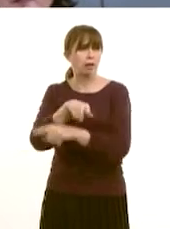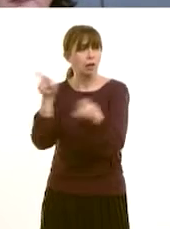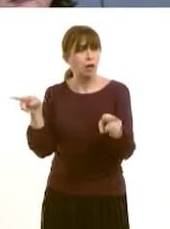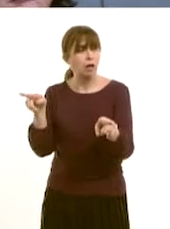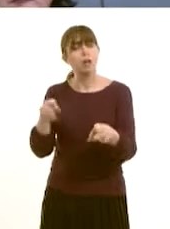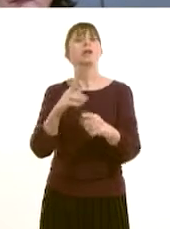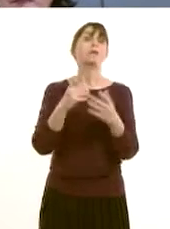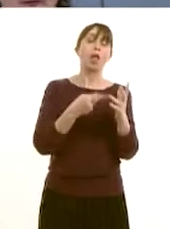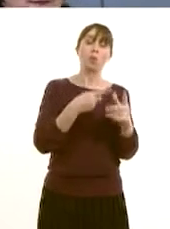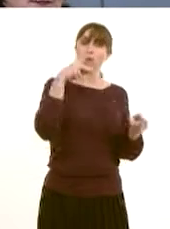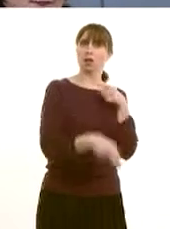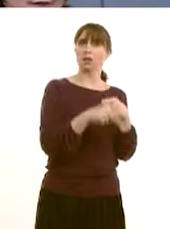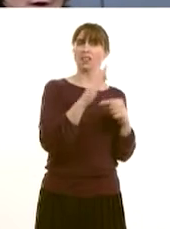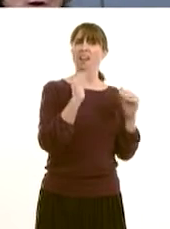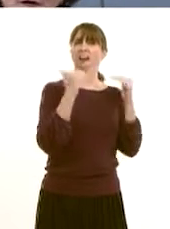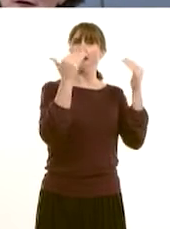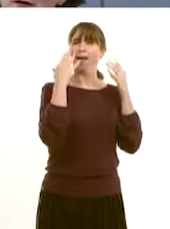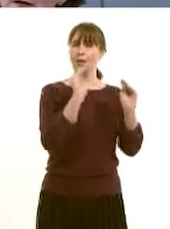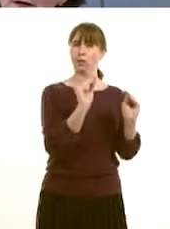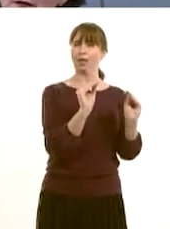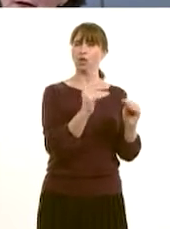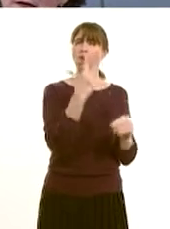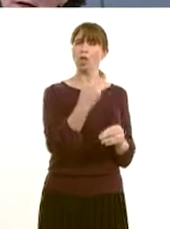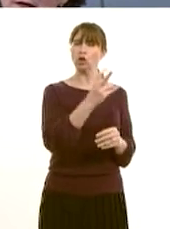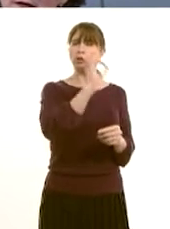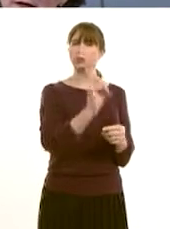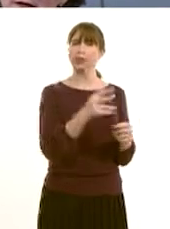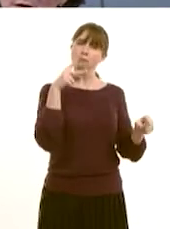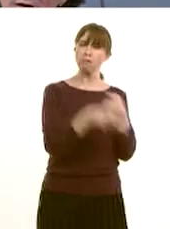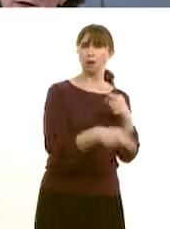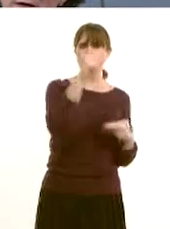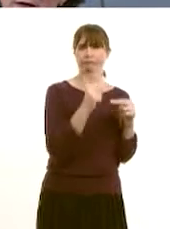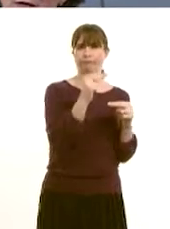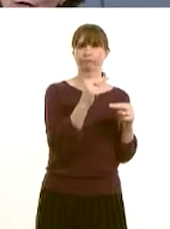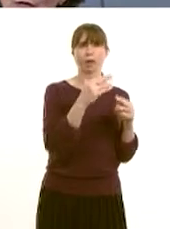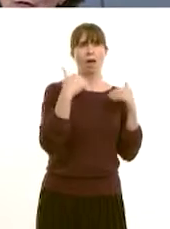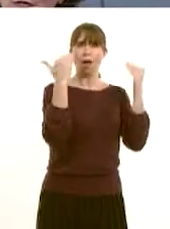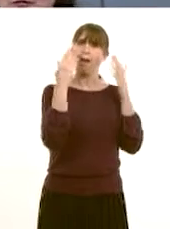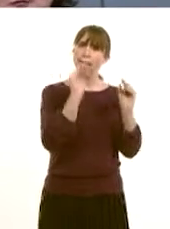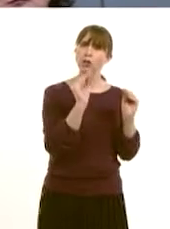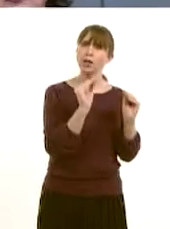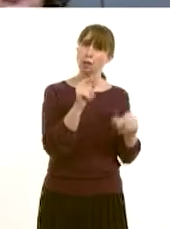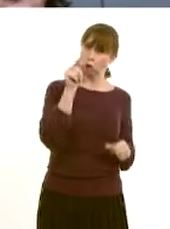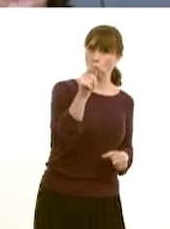A 32 per cent cut to higher education here in Wales is being made by your Government